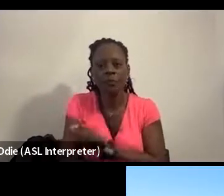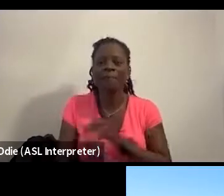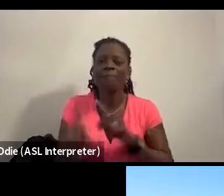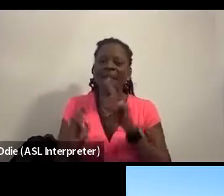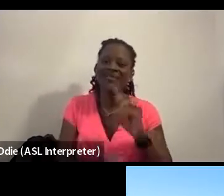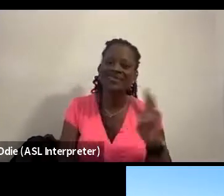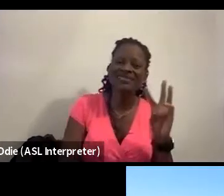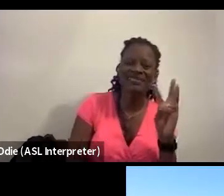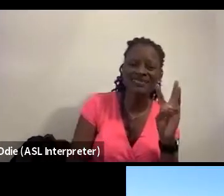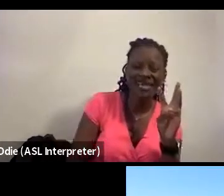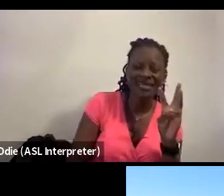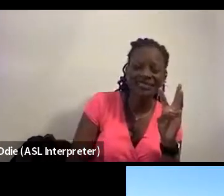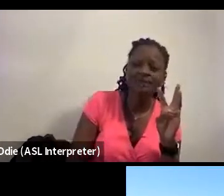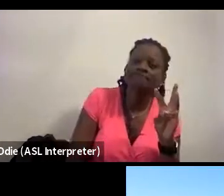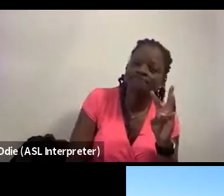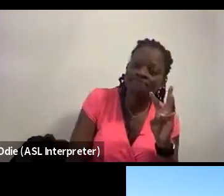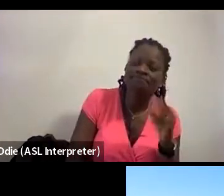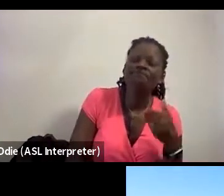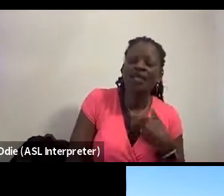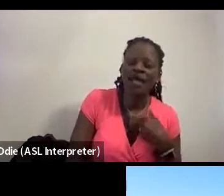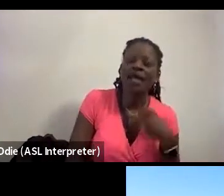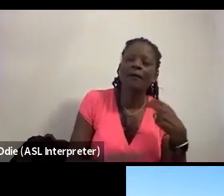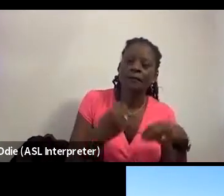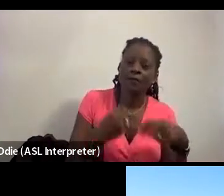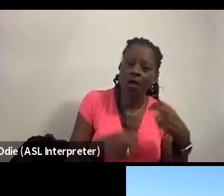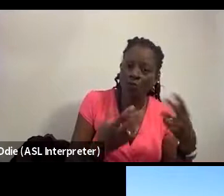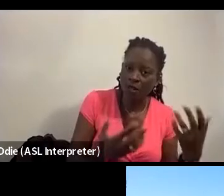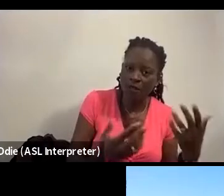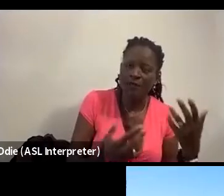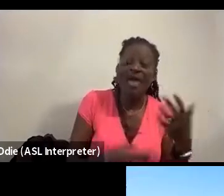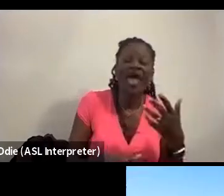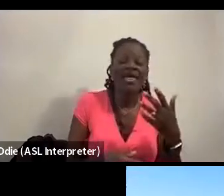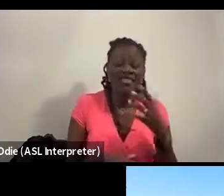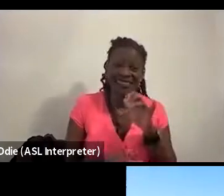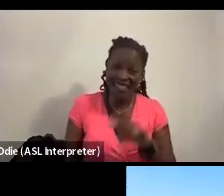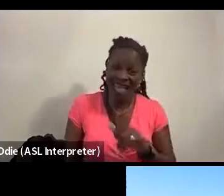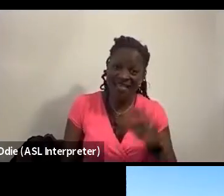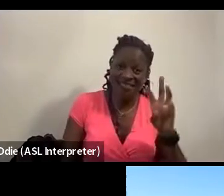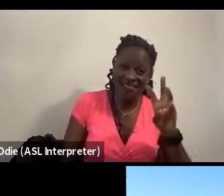anything that is kind of concerning that we need to be aware of and also make sure